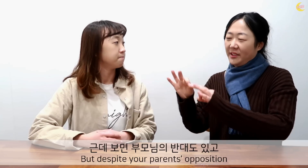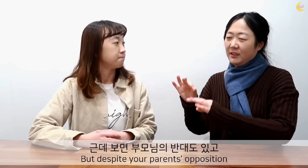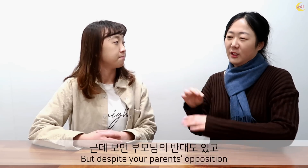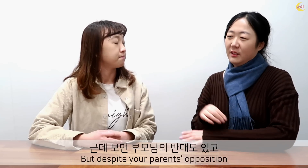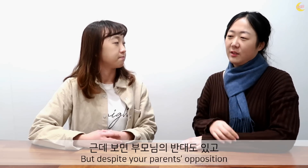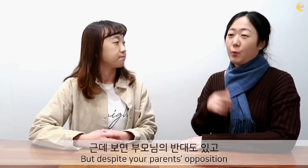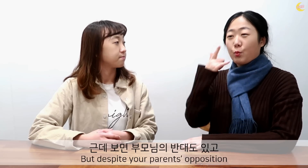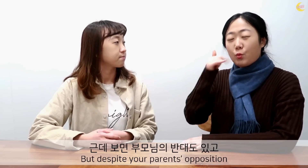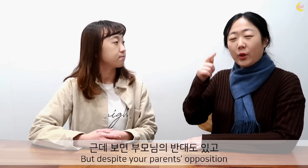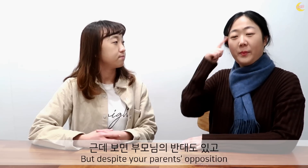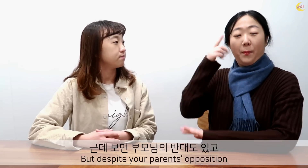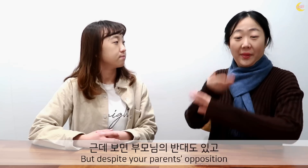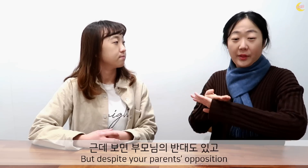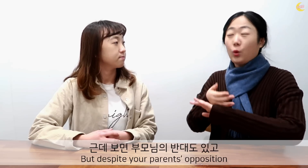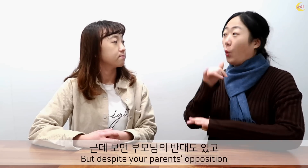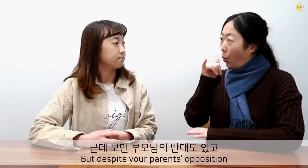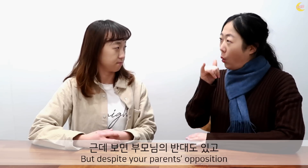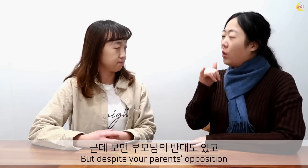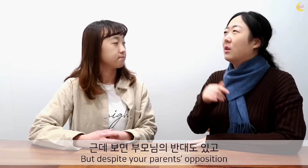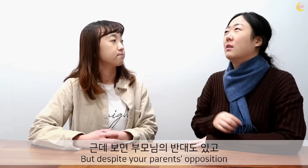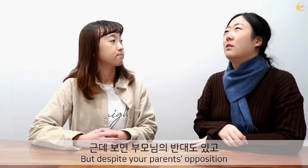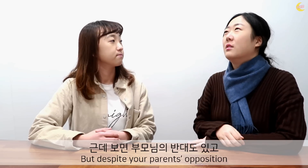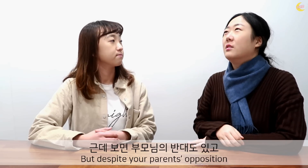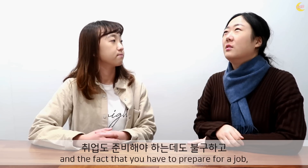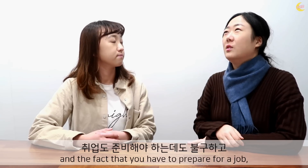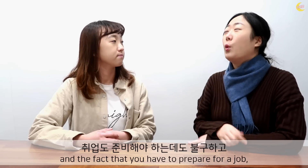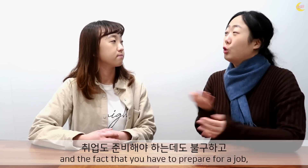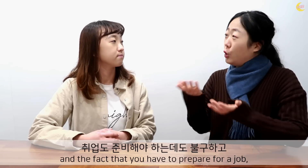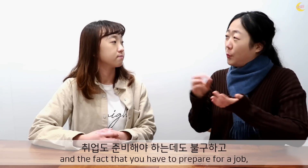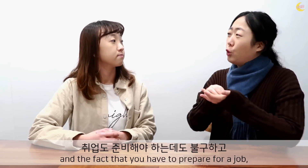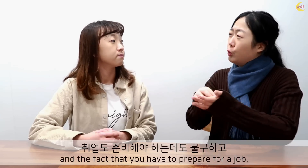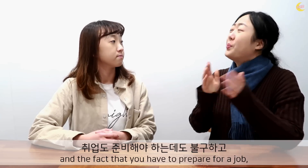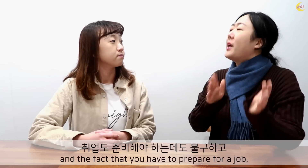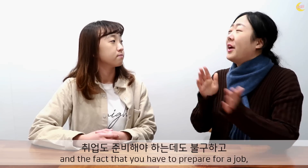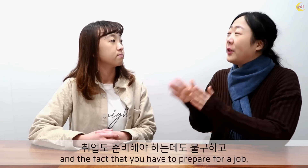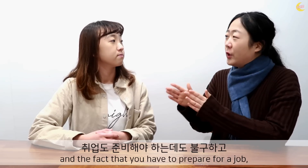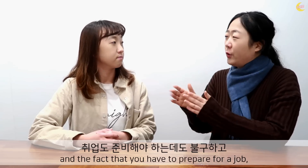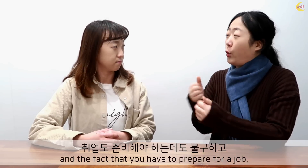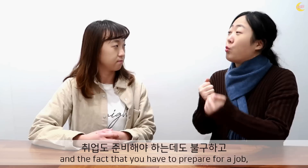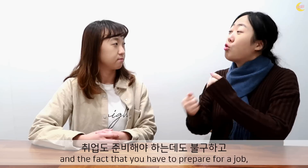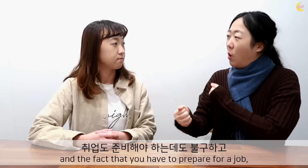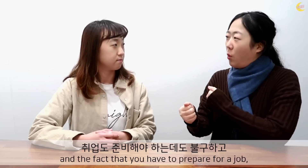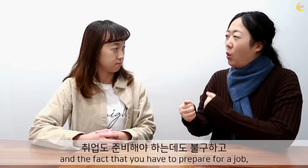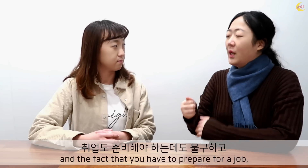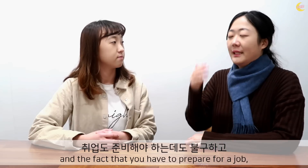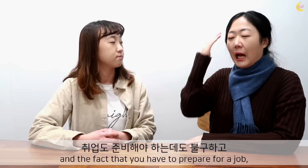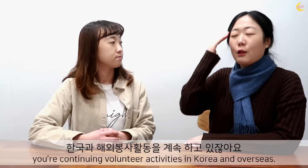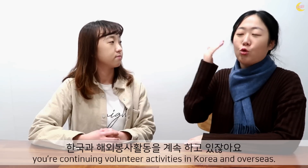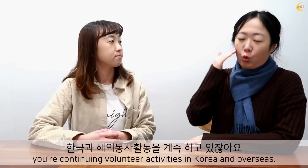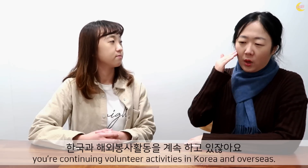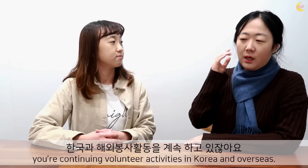But despite your parents’ opposition and the fact that you have to prepare for a job,